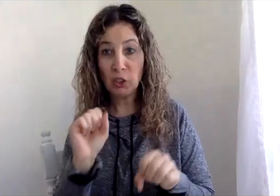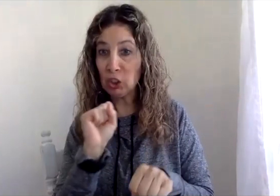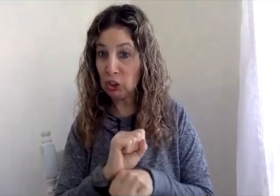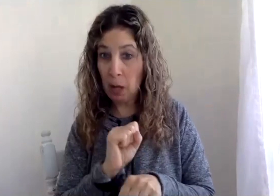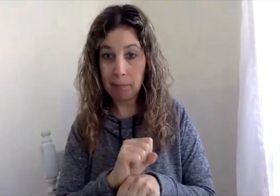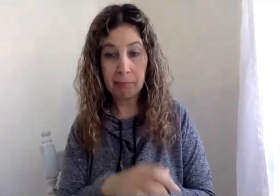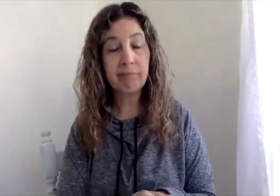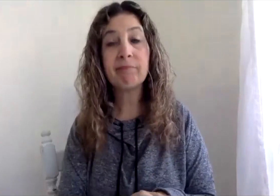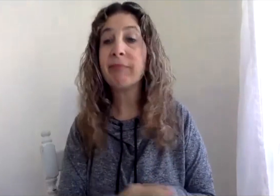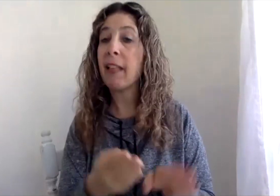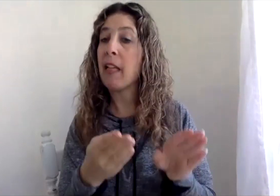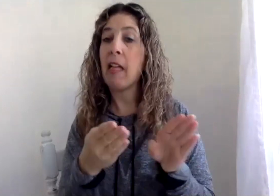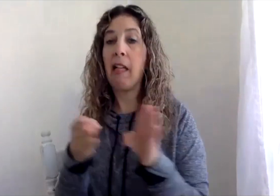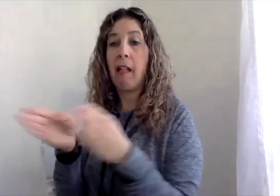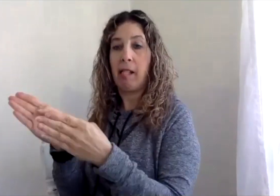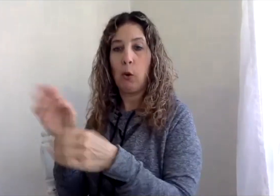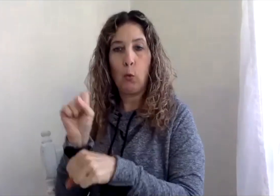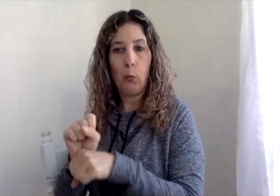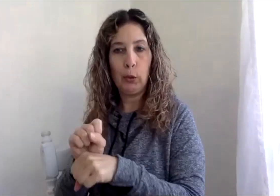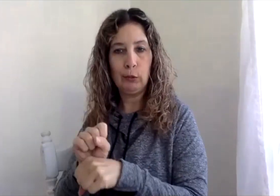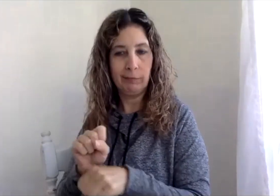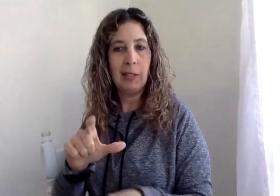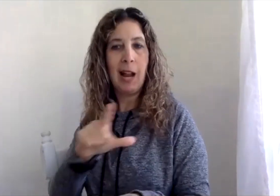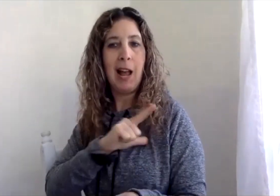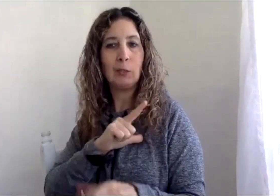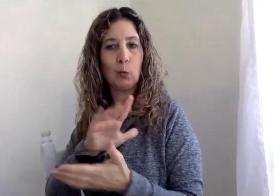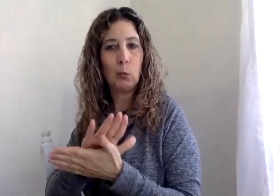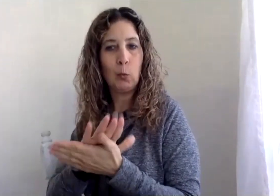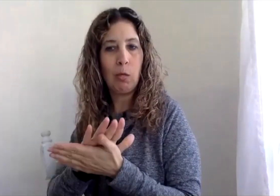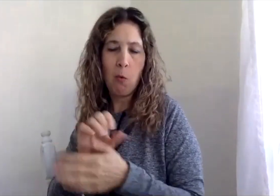but it doesn't seem like they are hired. It seems like they all end up working at